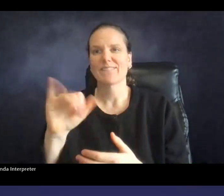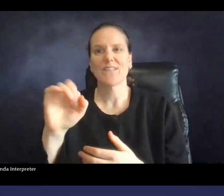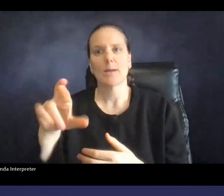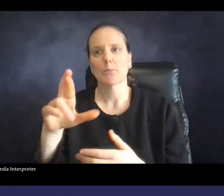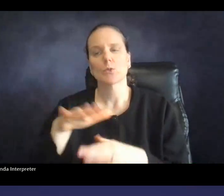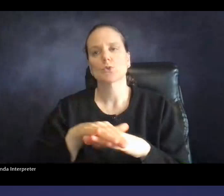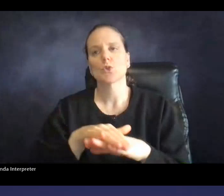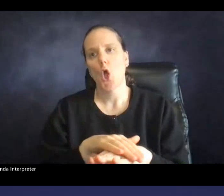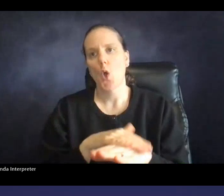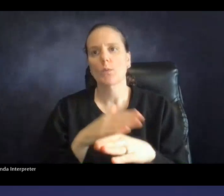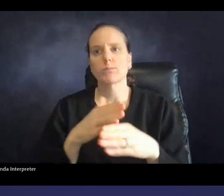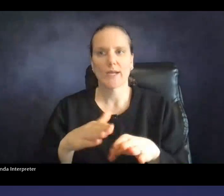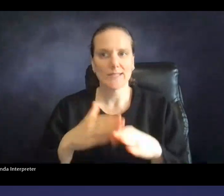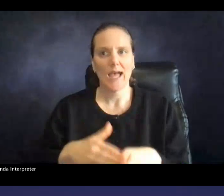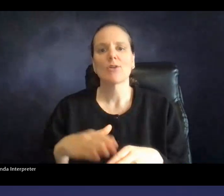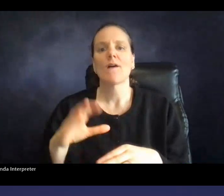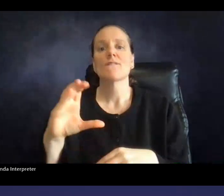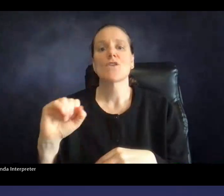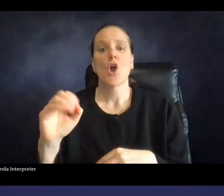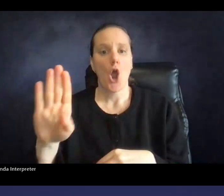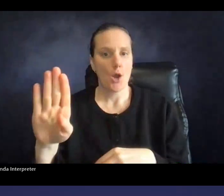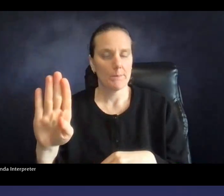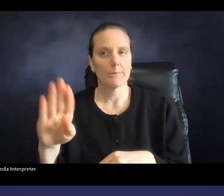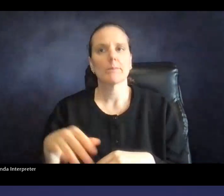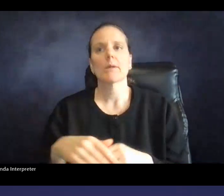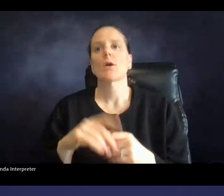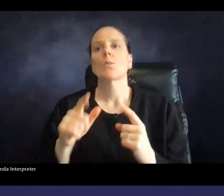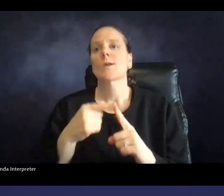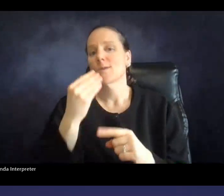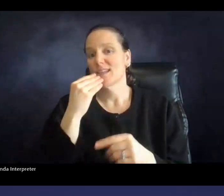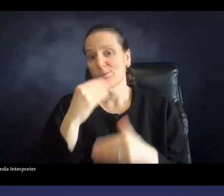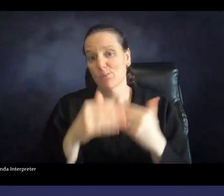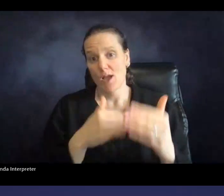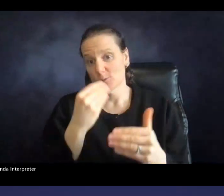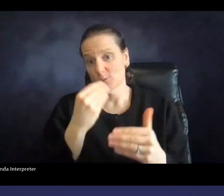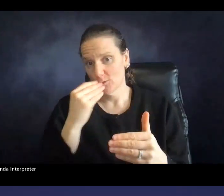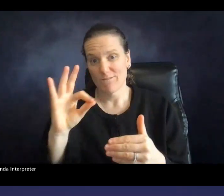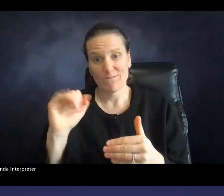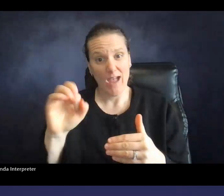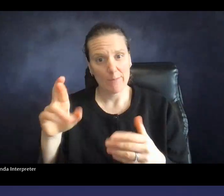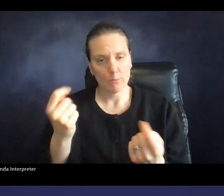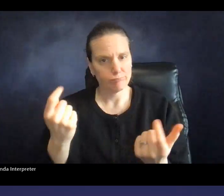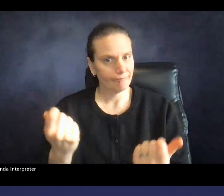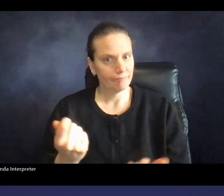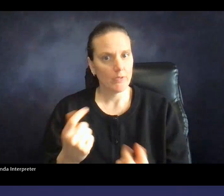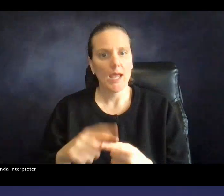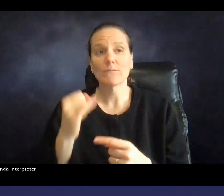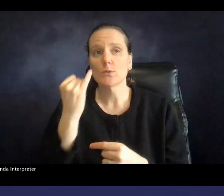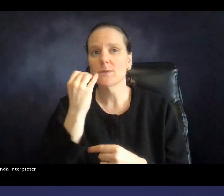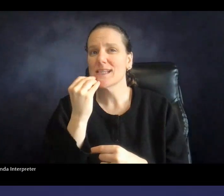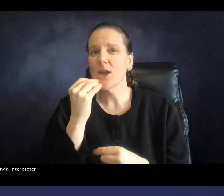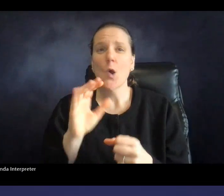or the breakdown of the, of carbohydrates. So when you eat processed foods, a lot of the fiber is removed. But if you're eating things like whole grains,